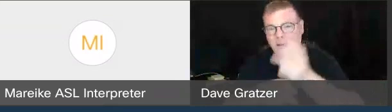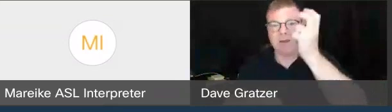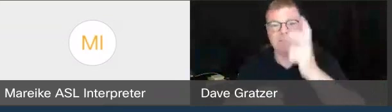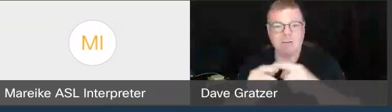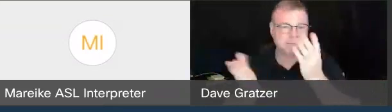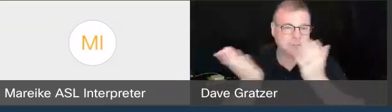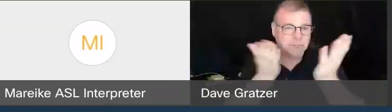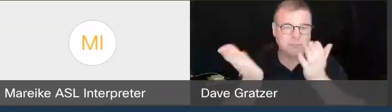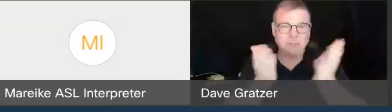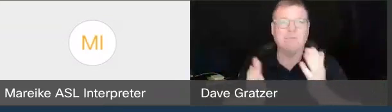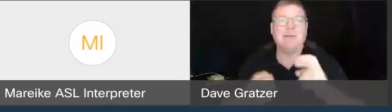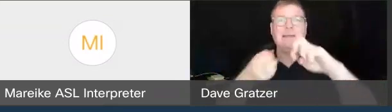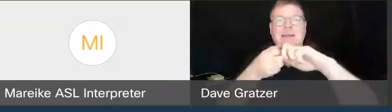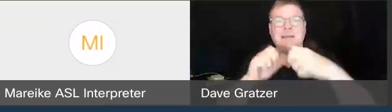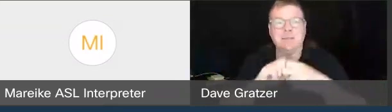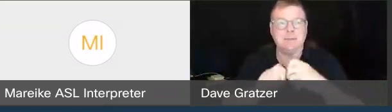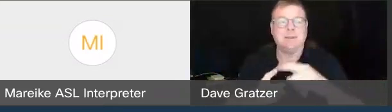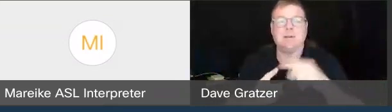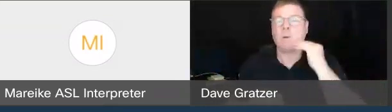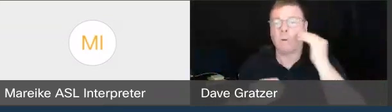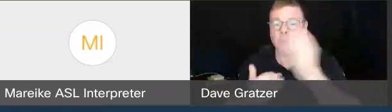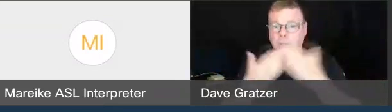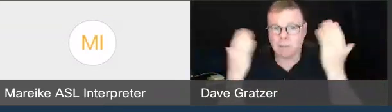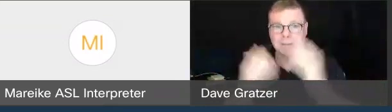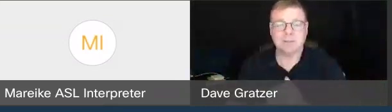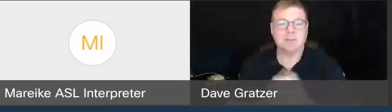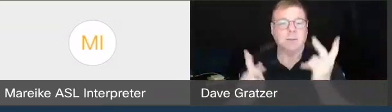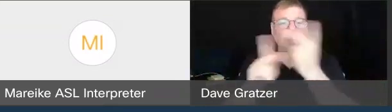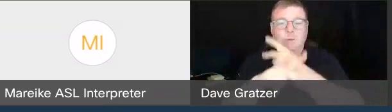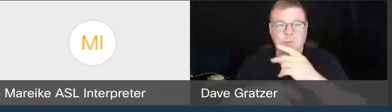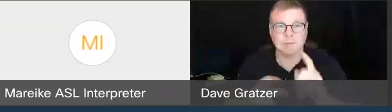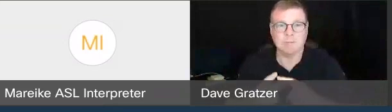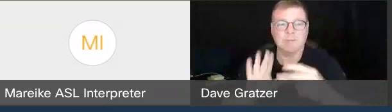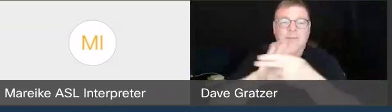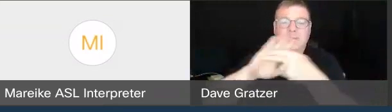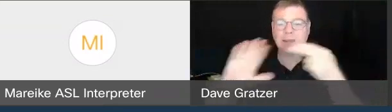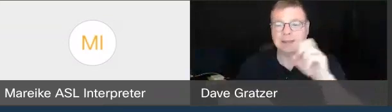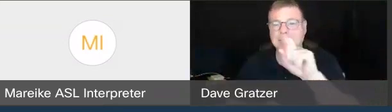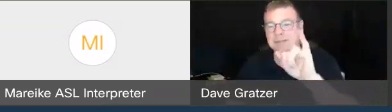You've got issues around homelessness that are exacerbated stigma, social isolation,